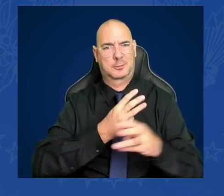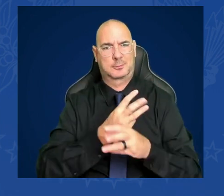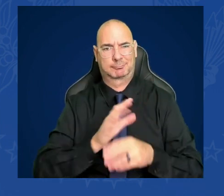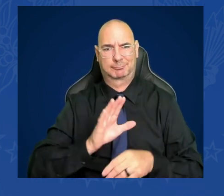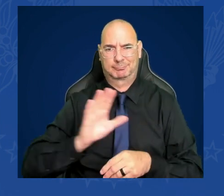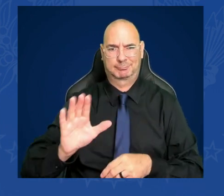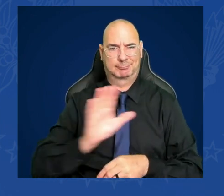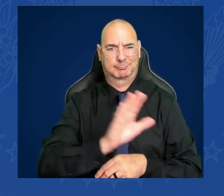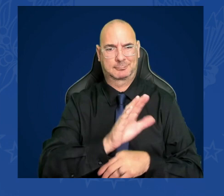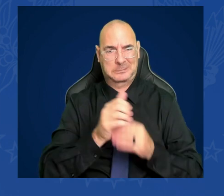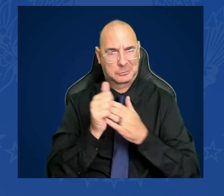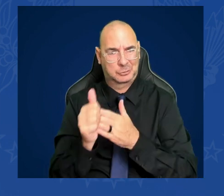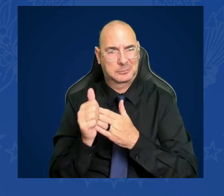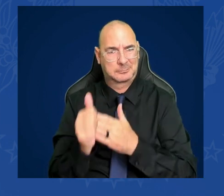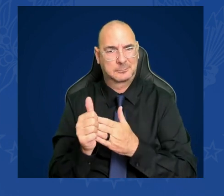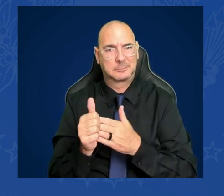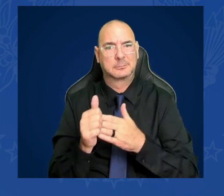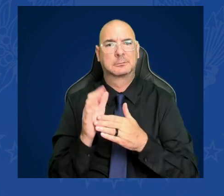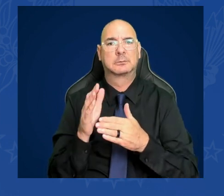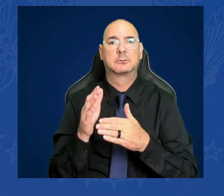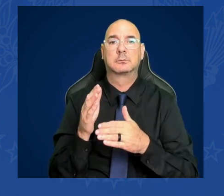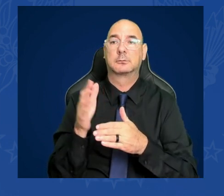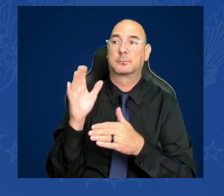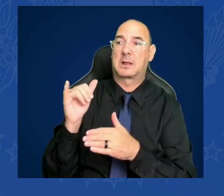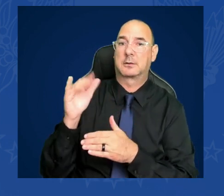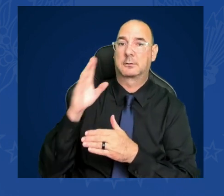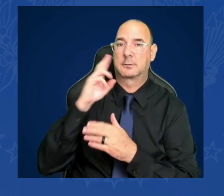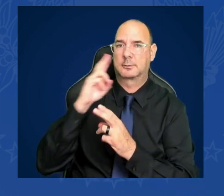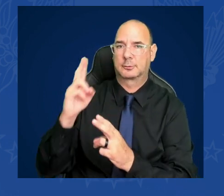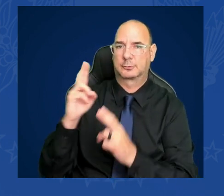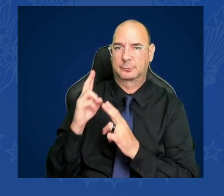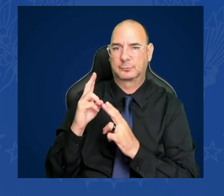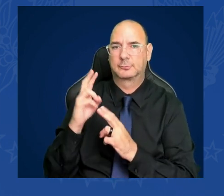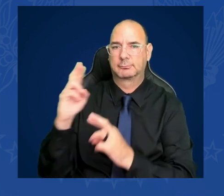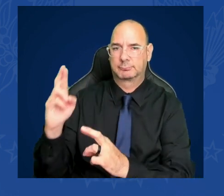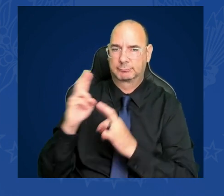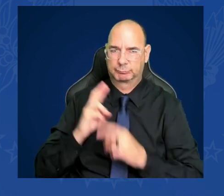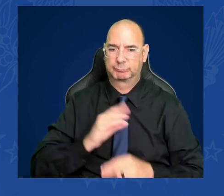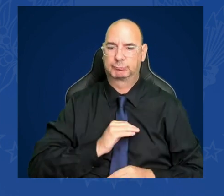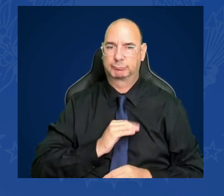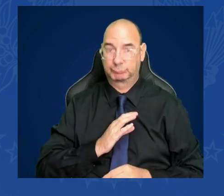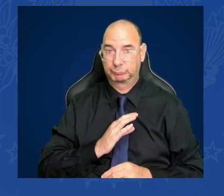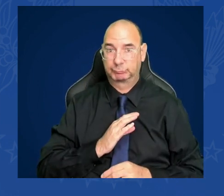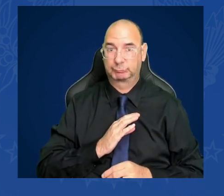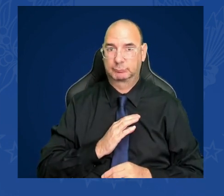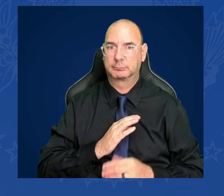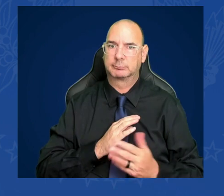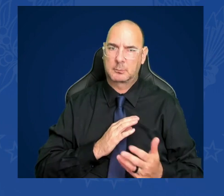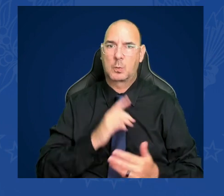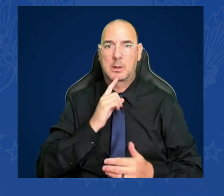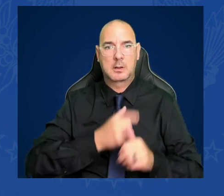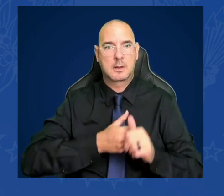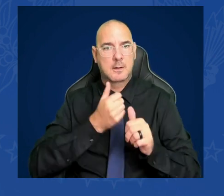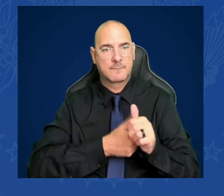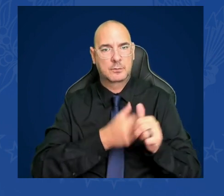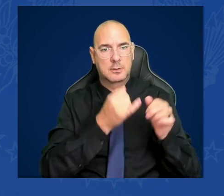and it is defined by their respect for the dignity of every individual honor and dignity.